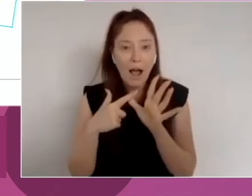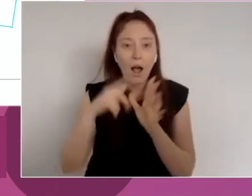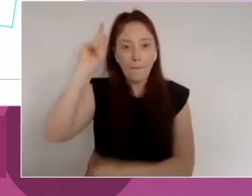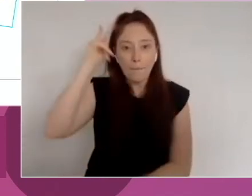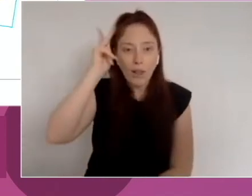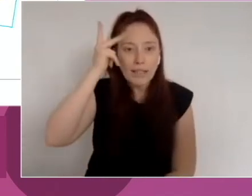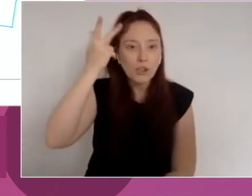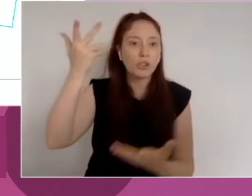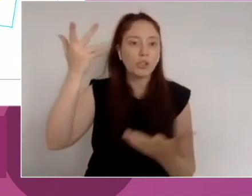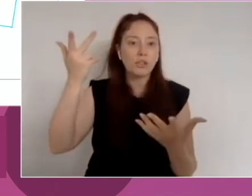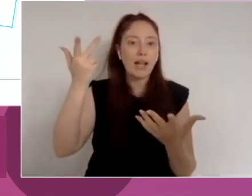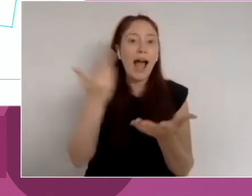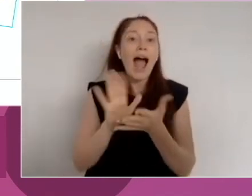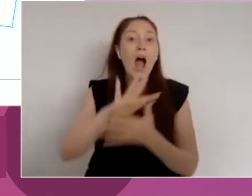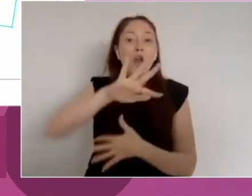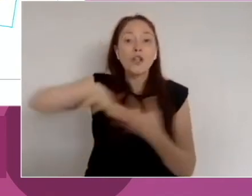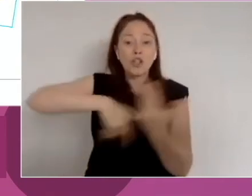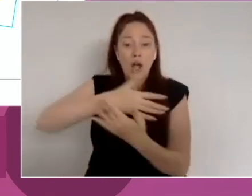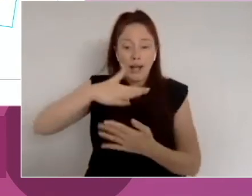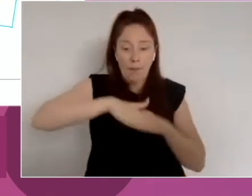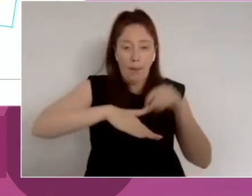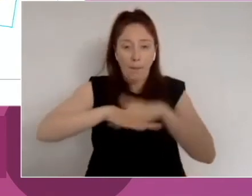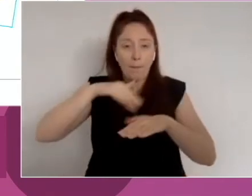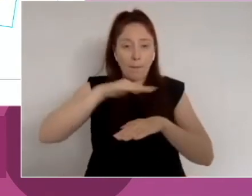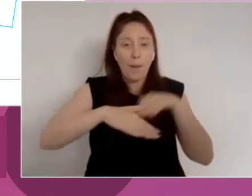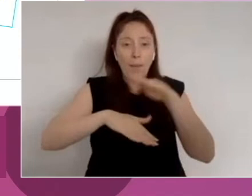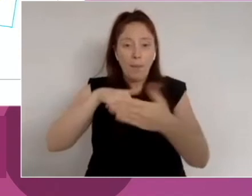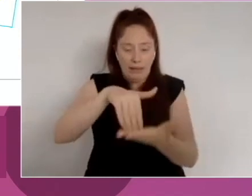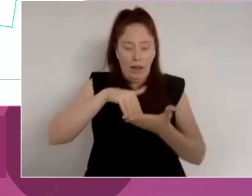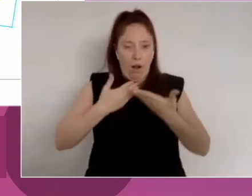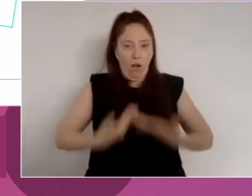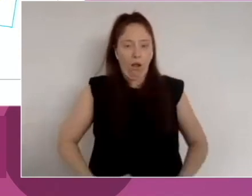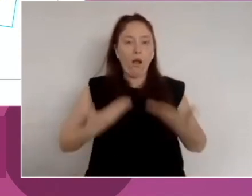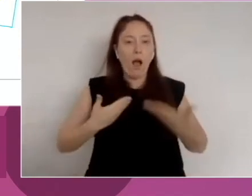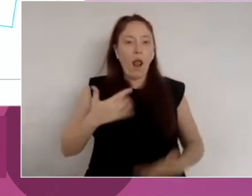society intersecting with us? The environmental factors. Where we live. Do we live in natural